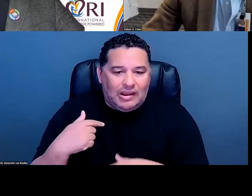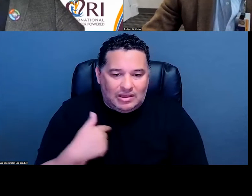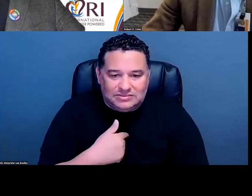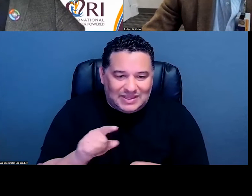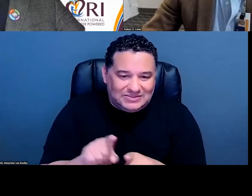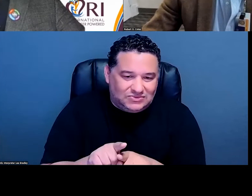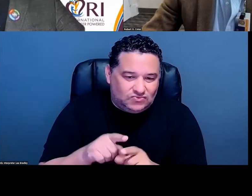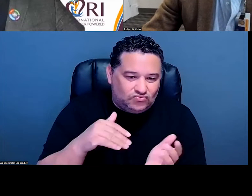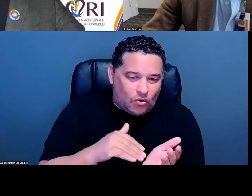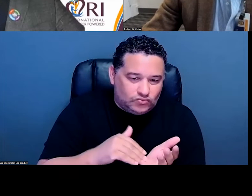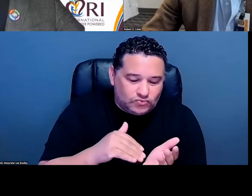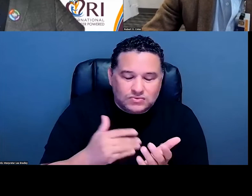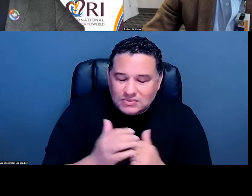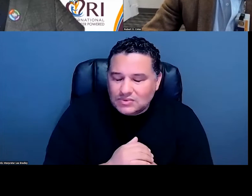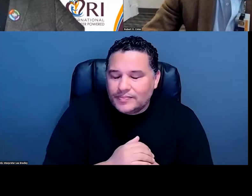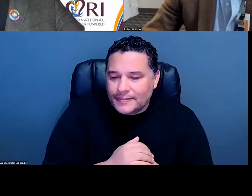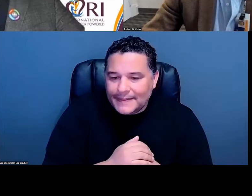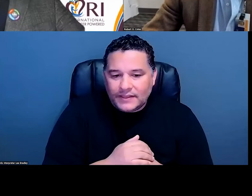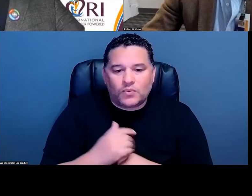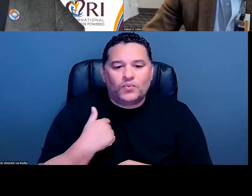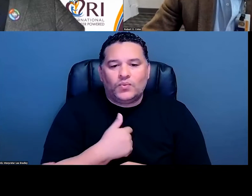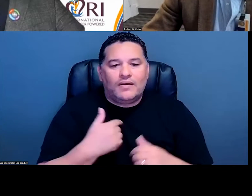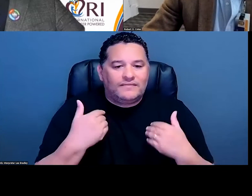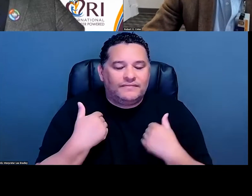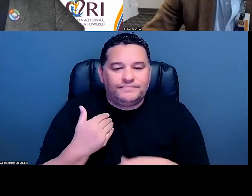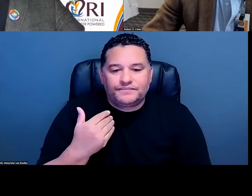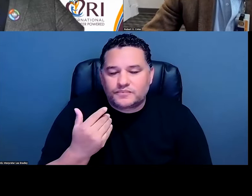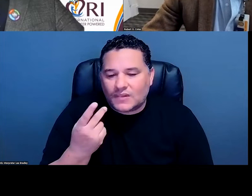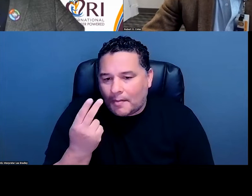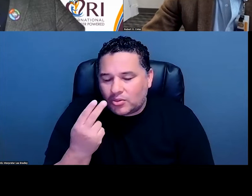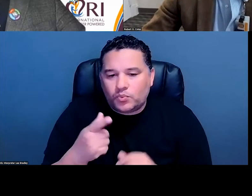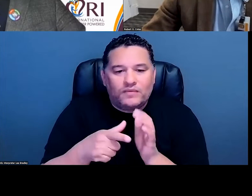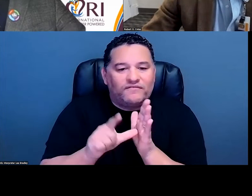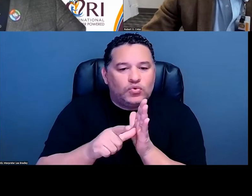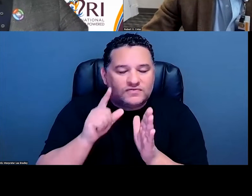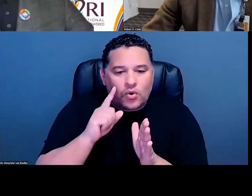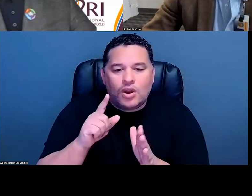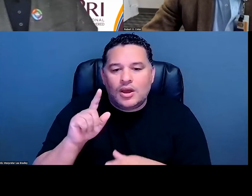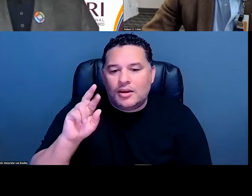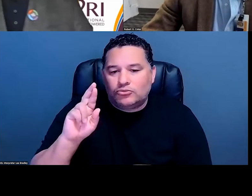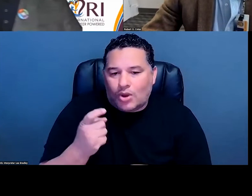WHAT THEY EXPERIENCE, USING EXPERTISE TO GUIDE US AS PRESCRIBERS